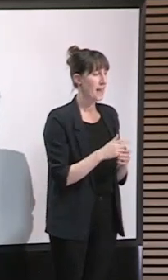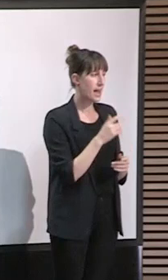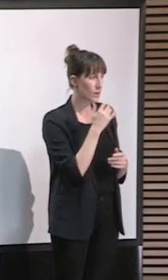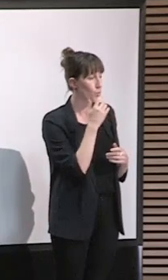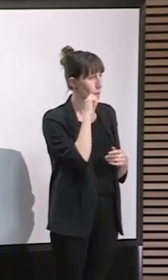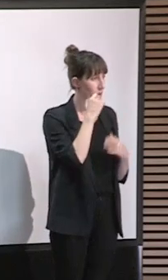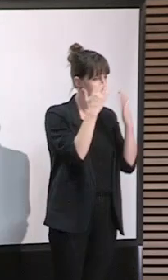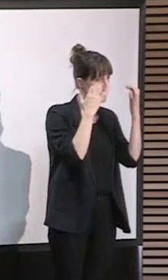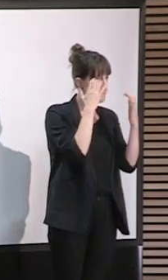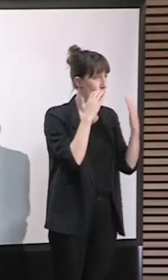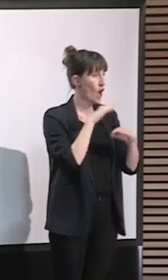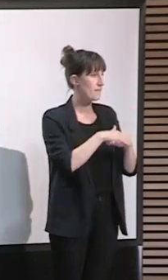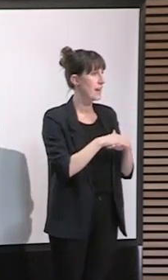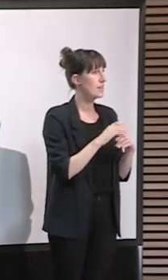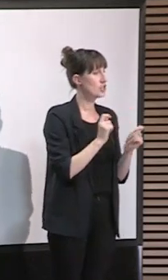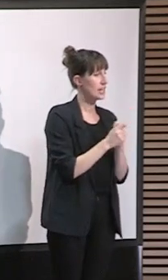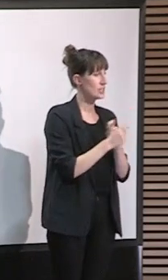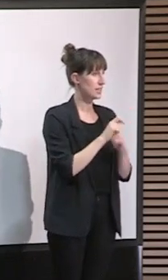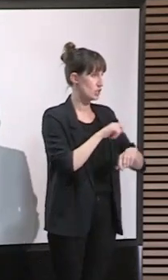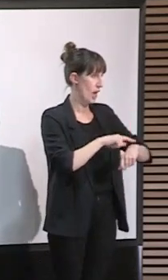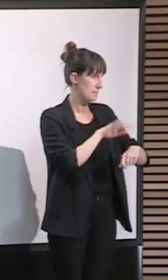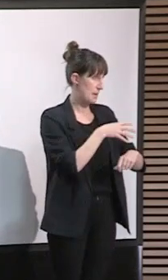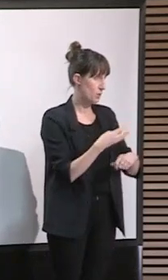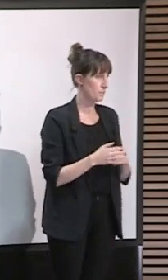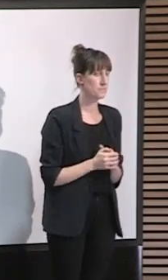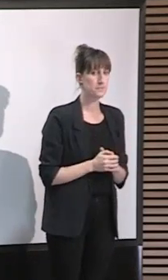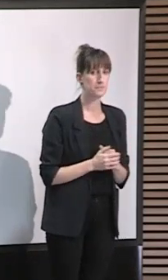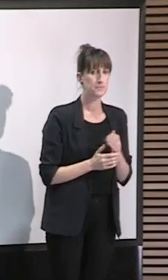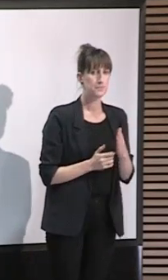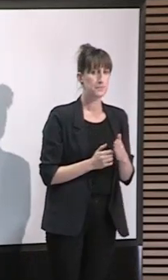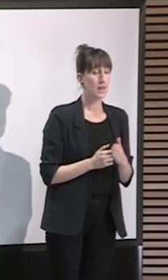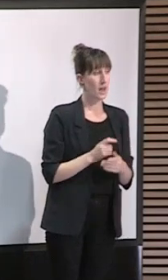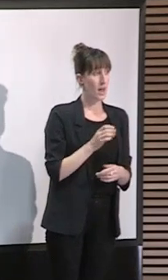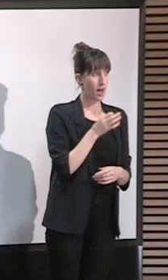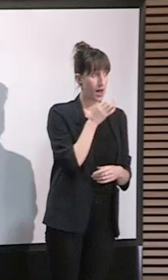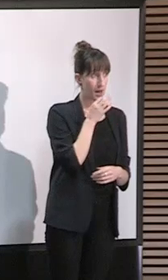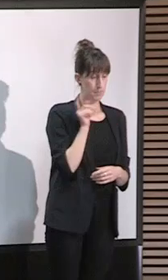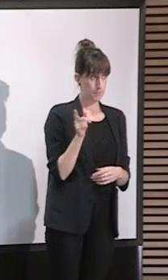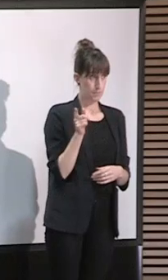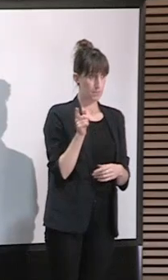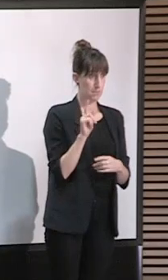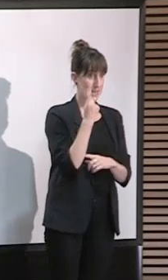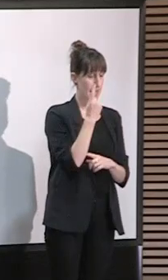students during the lockdown and whether we need to make any further changes around timetables.